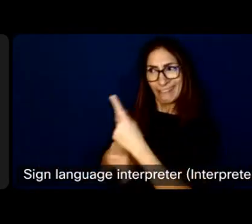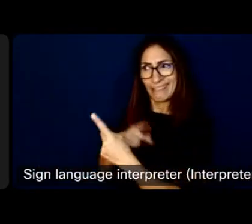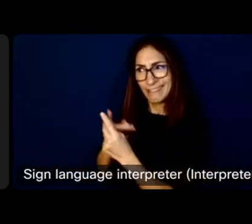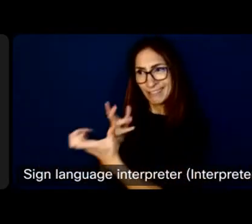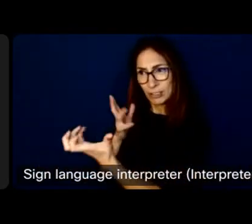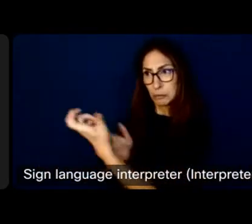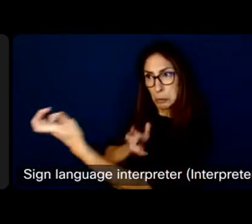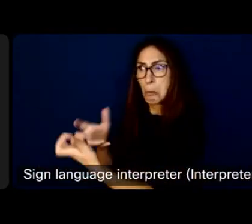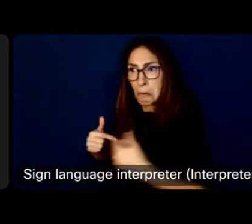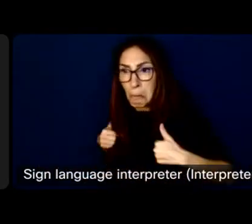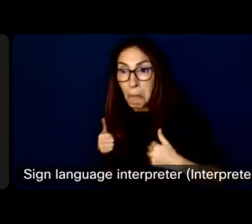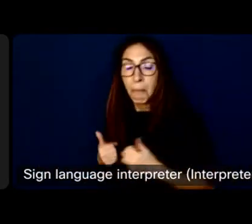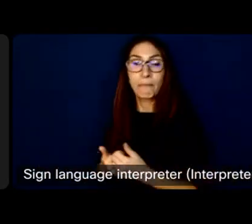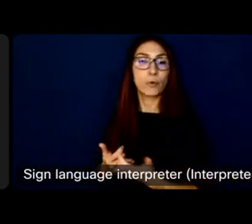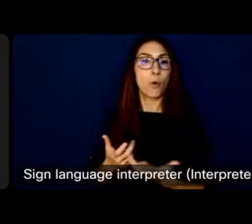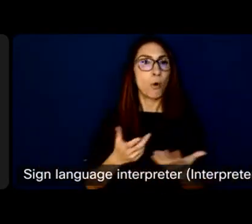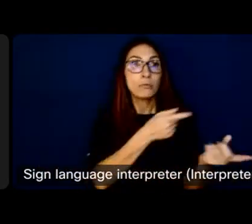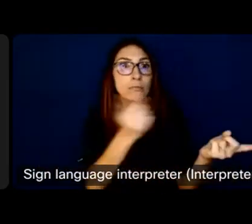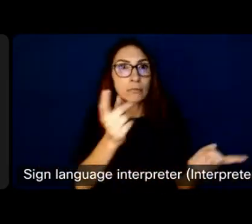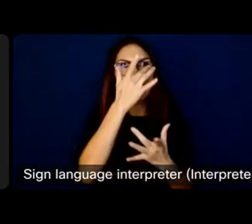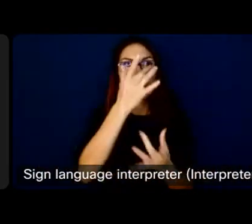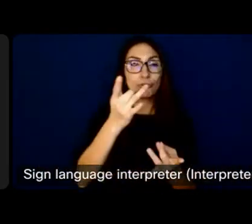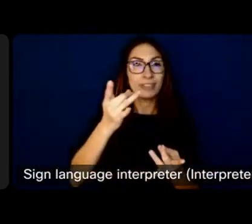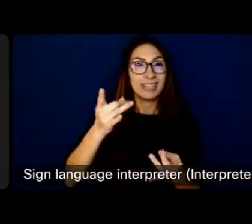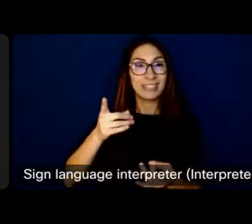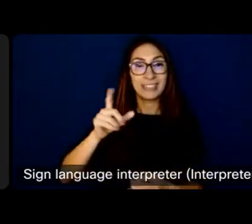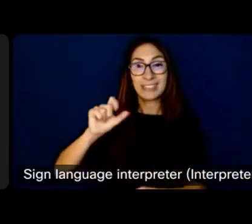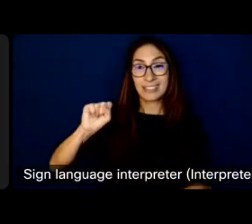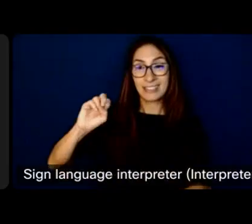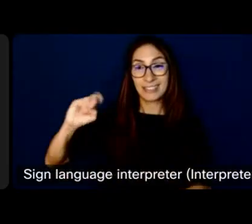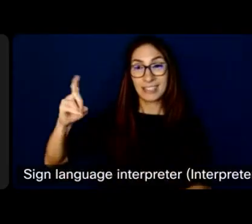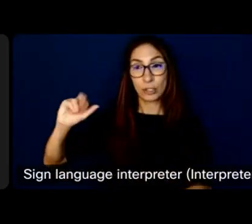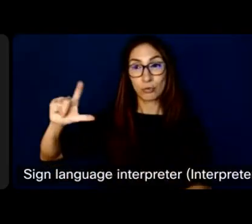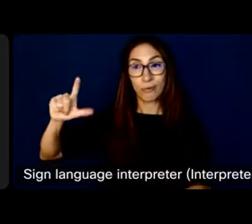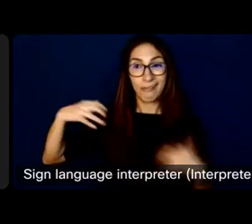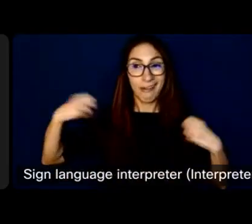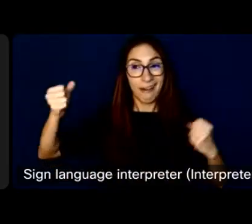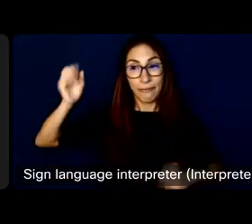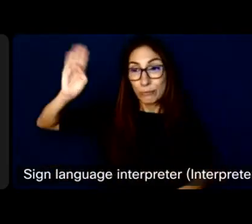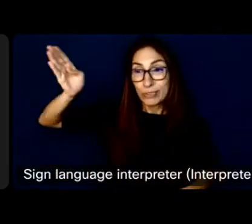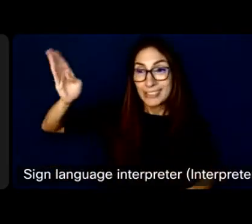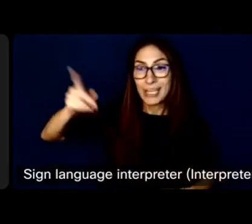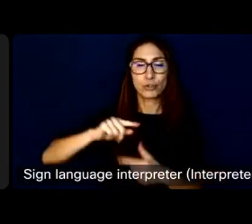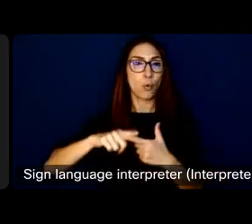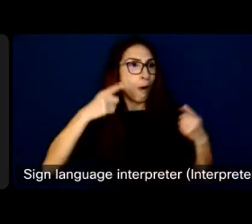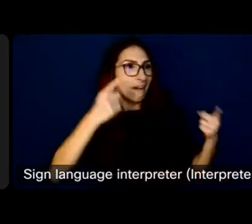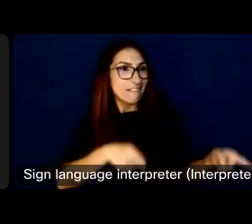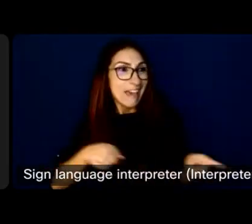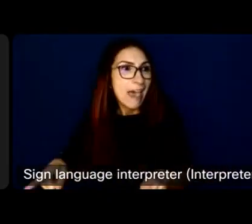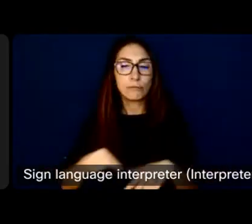know, would you be interested in sexual health presentations or sexual health fairs? And then that way you could include